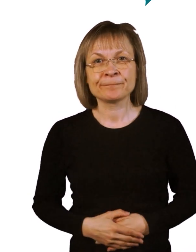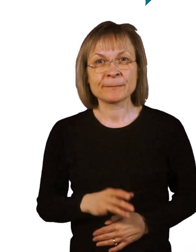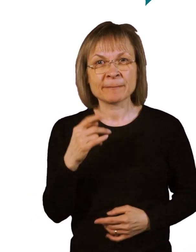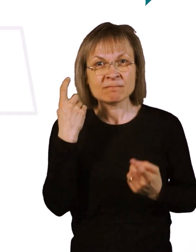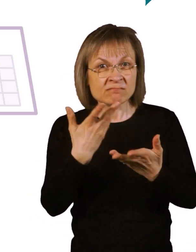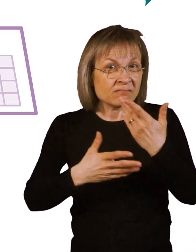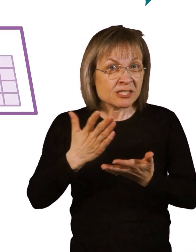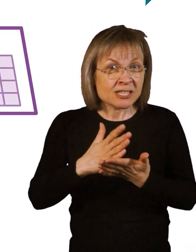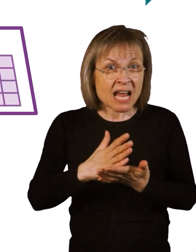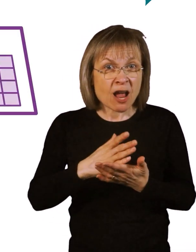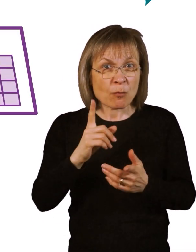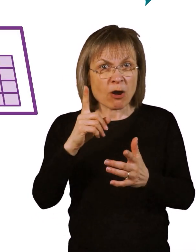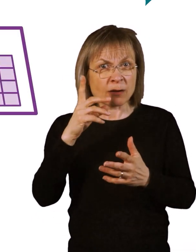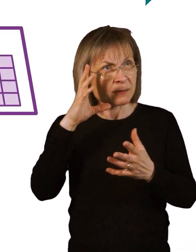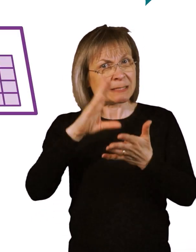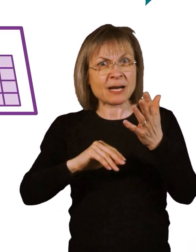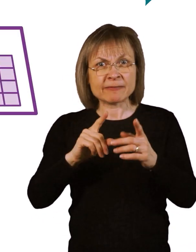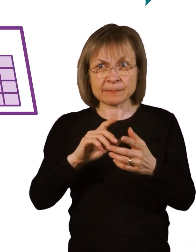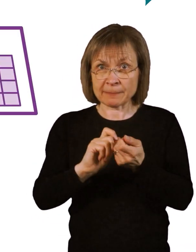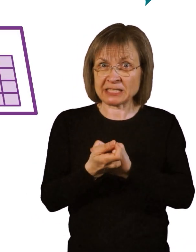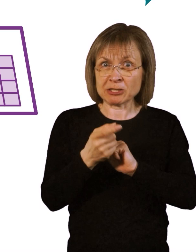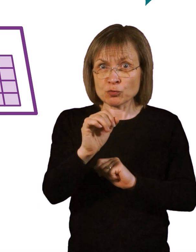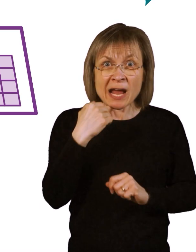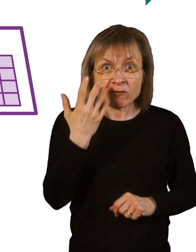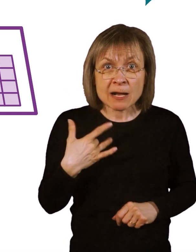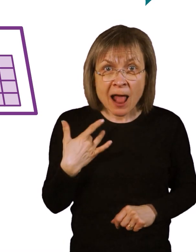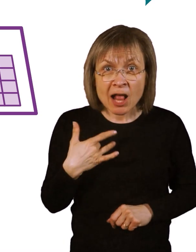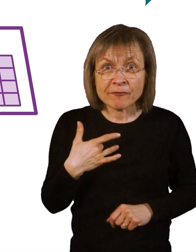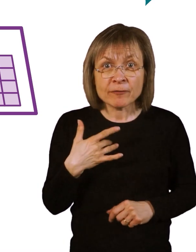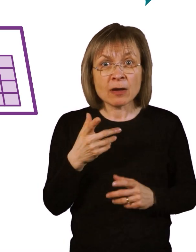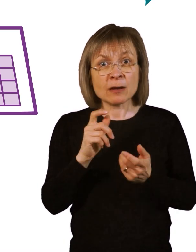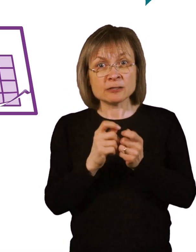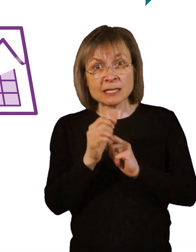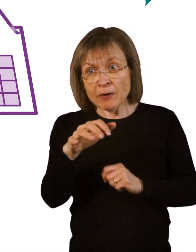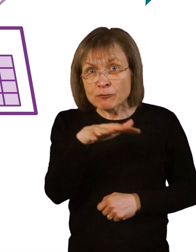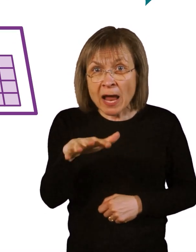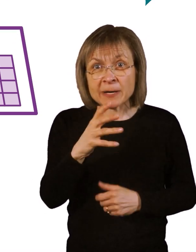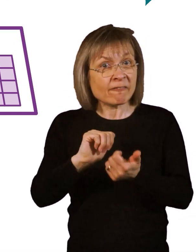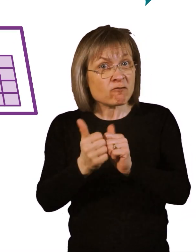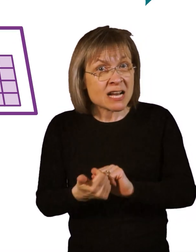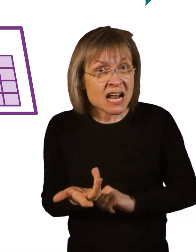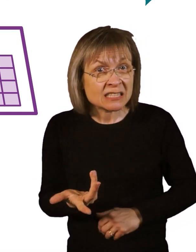You might want to share information about the difference your experiences made to your day to day life, the difference they made your family or friends,